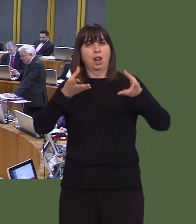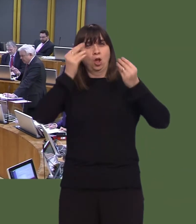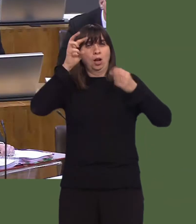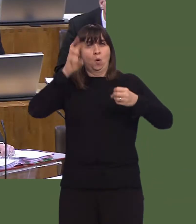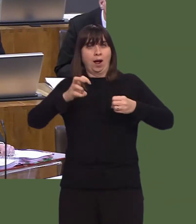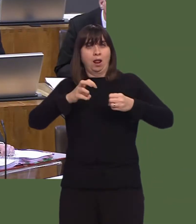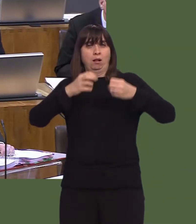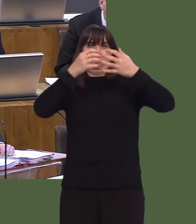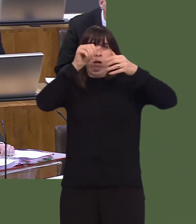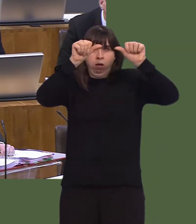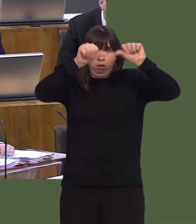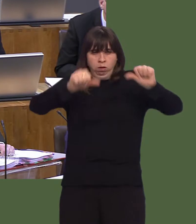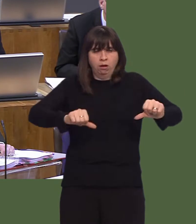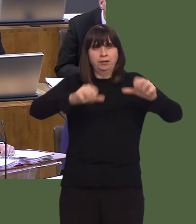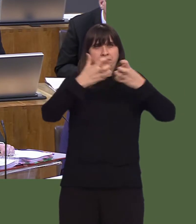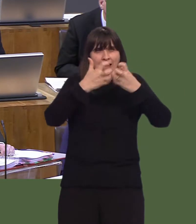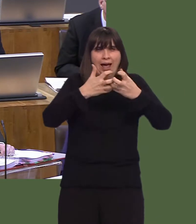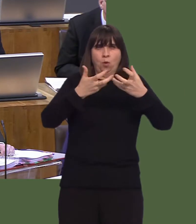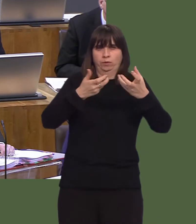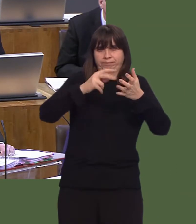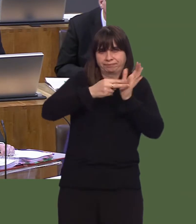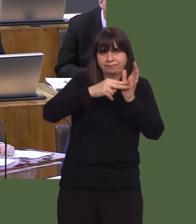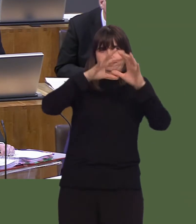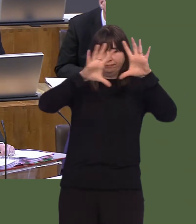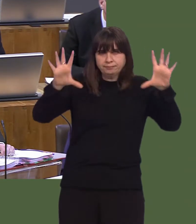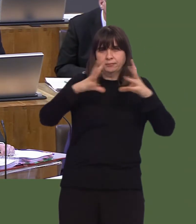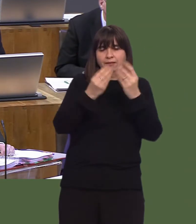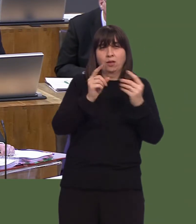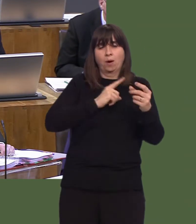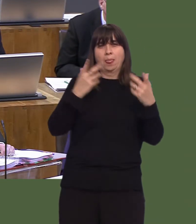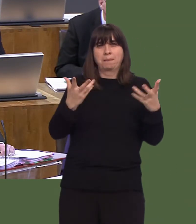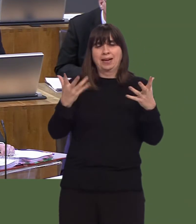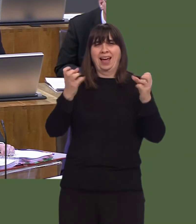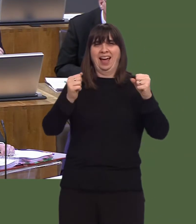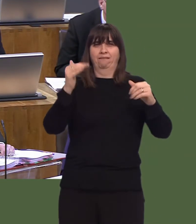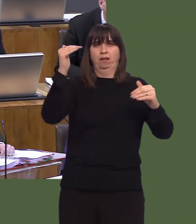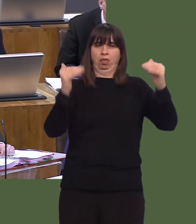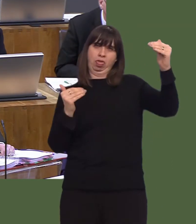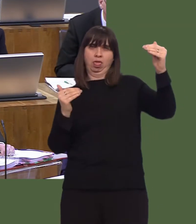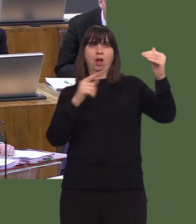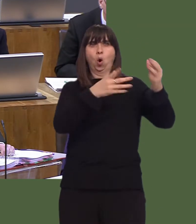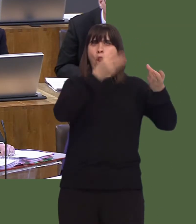We want to look at the current inequityóis the word, I think, I would use for itóof learning opportunities across Wales.